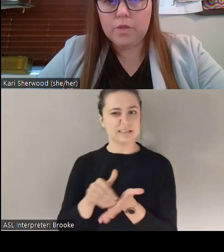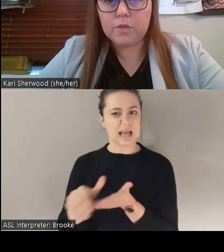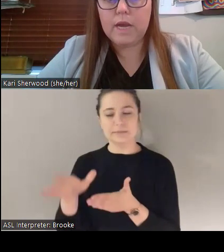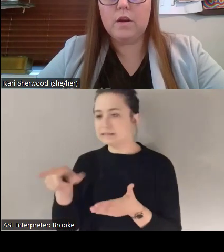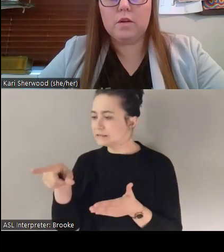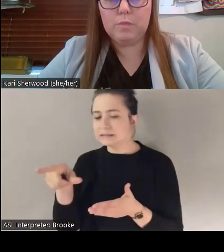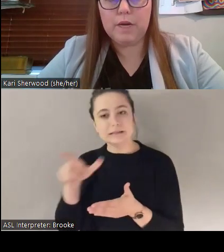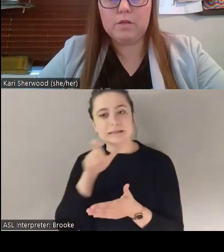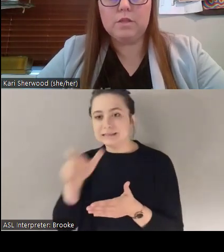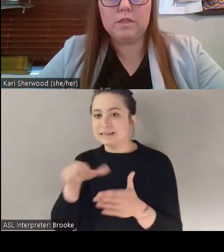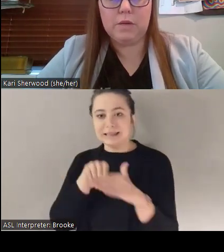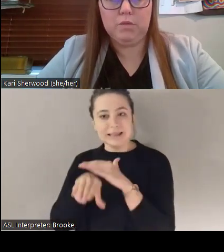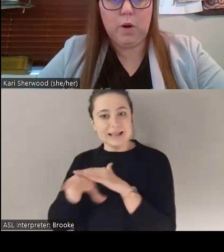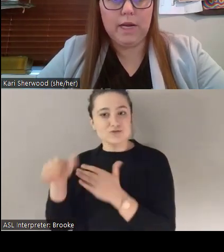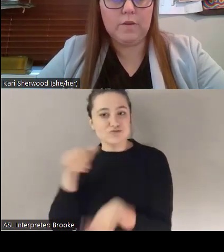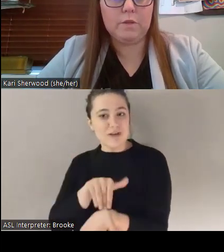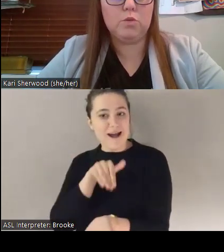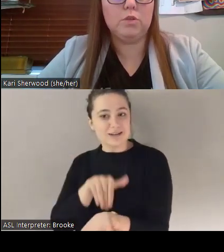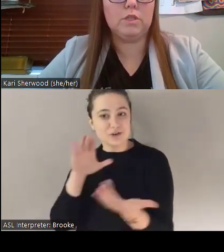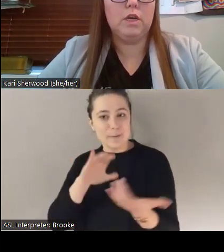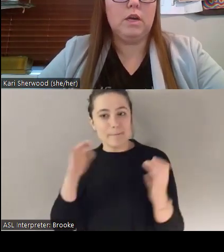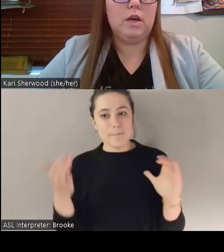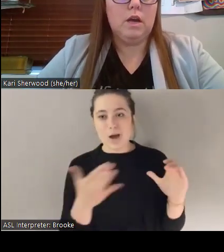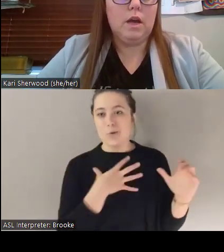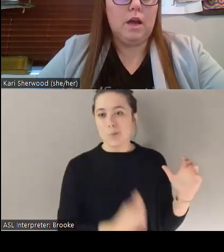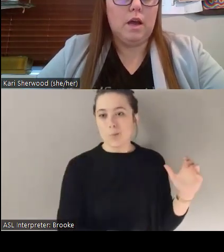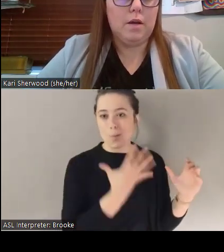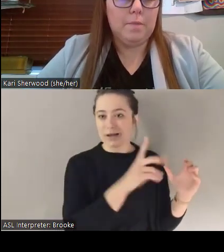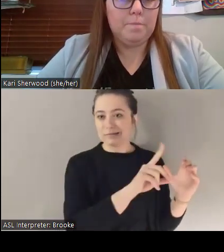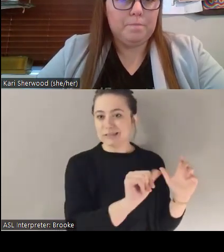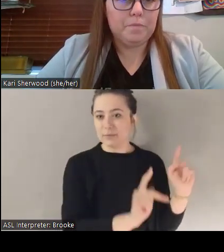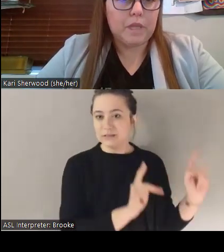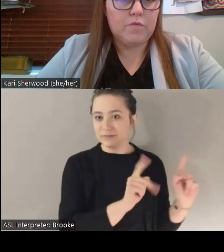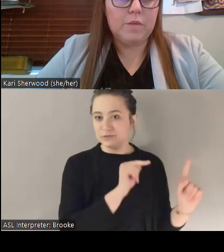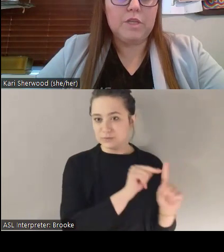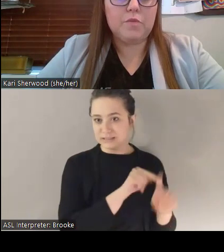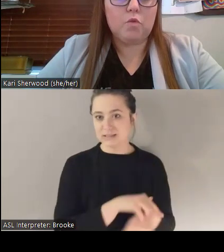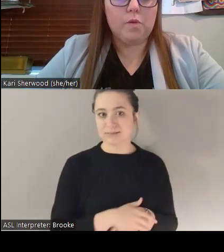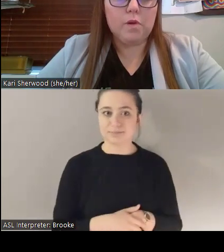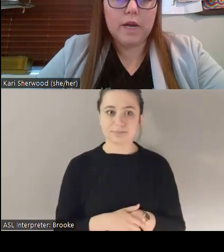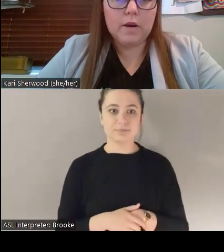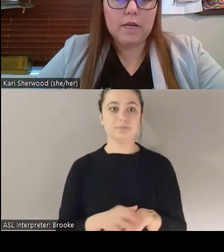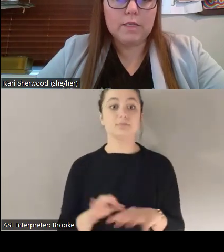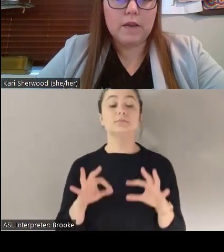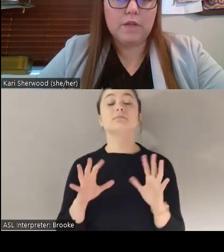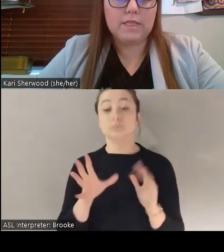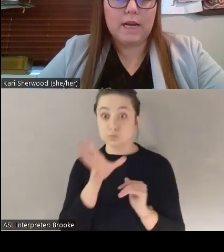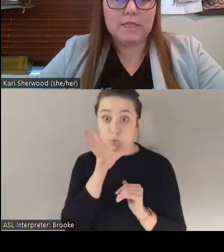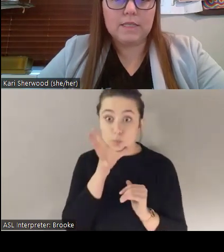healthcare compared to disabled White individuals. Families from rural areas have less access